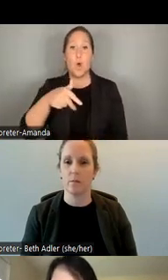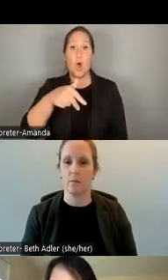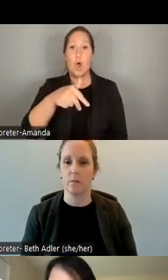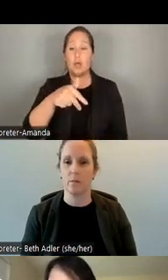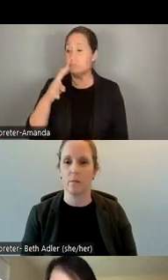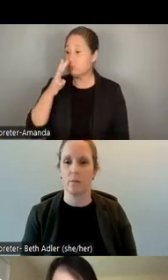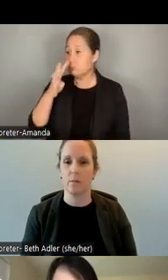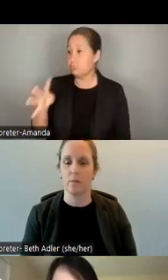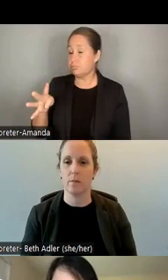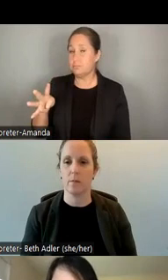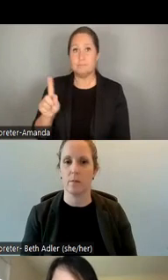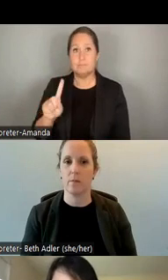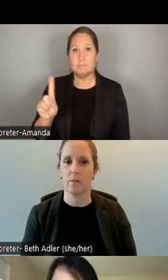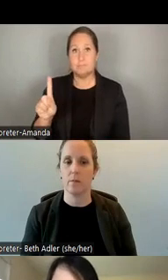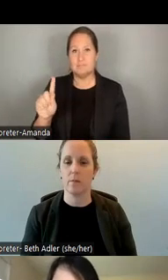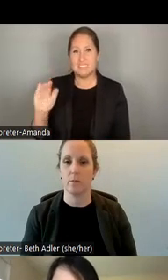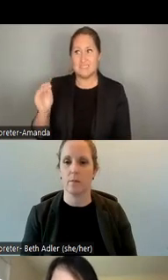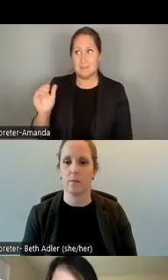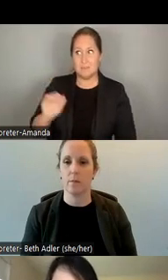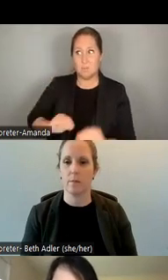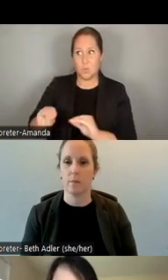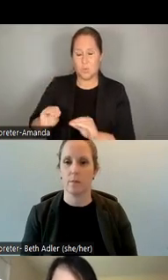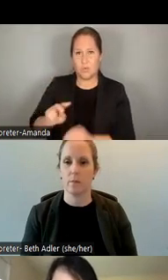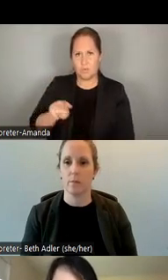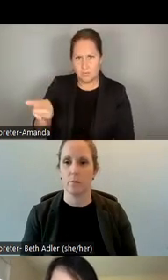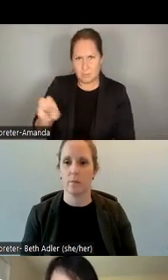or you know doesn't appear to be moving just make sure that they're breathing at what appears to be